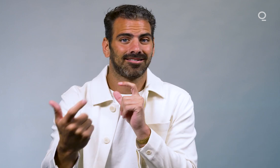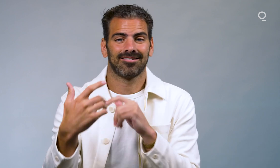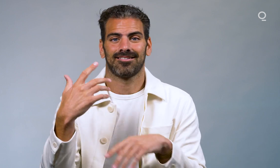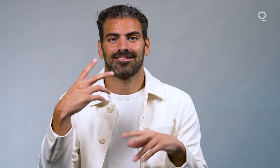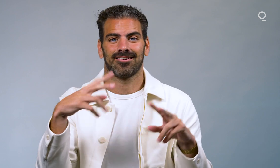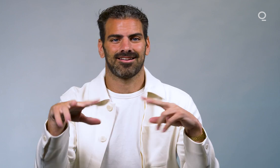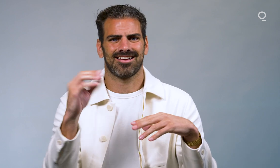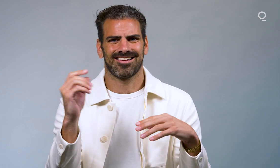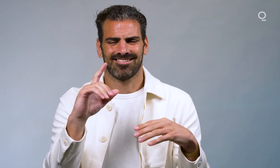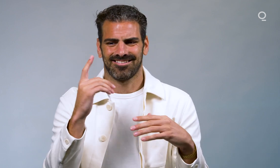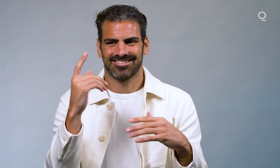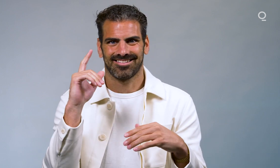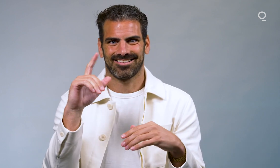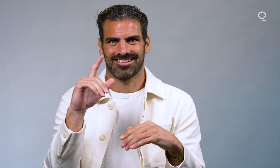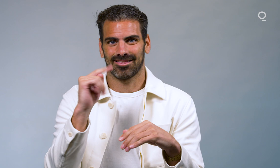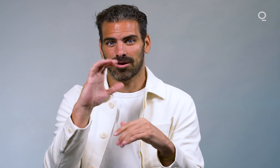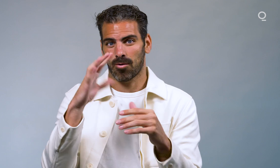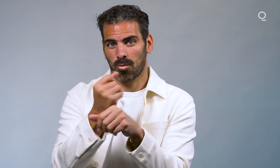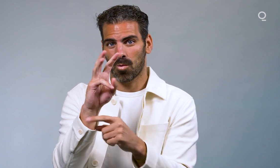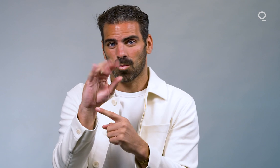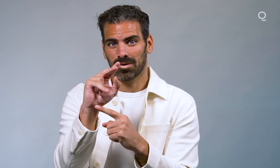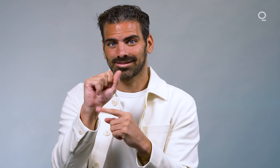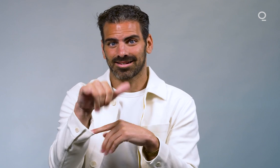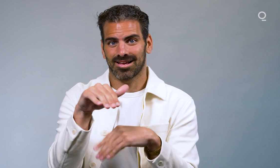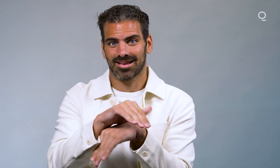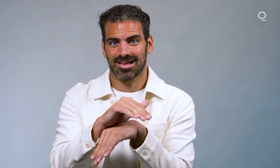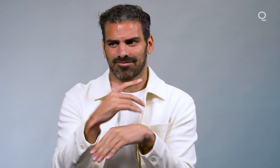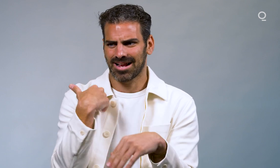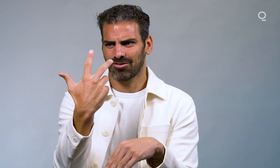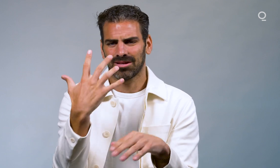It was incredible to see that amount of representation. And the wins that night, I mean,